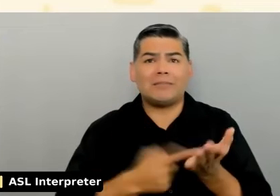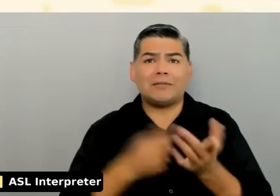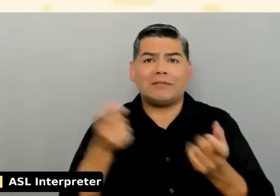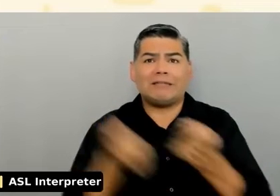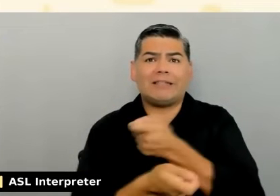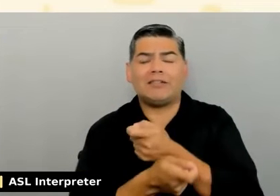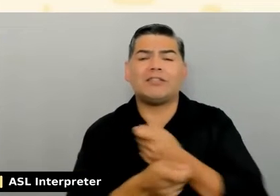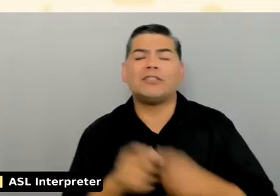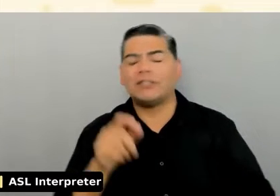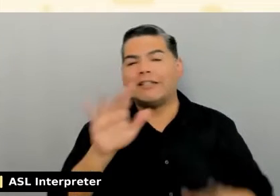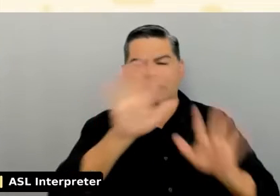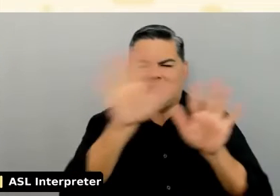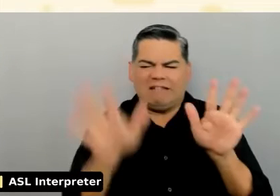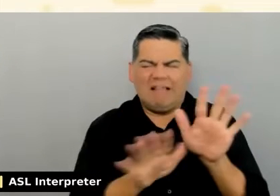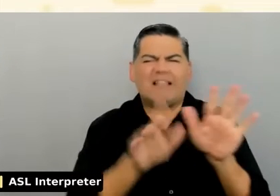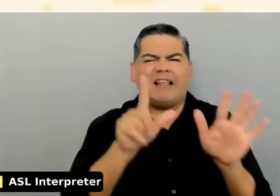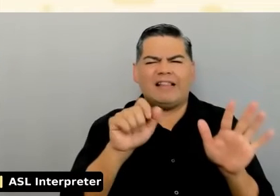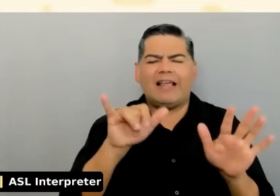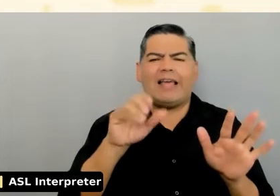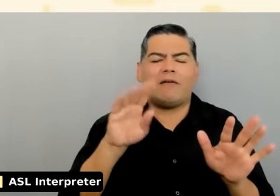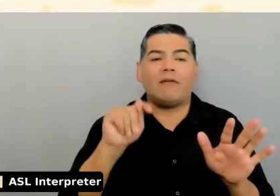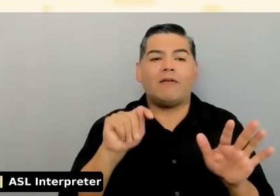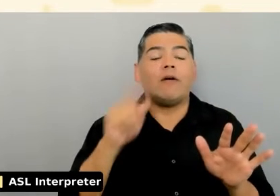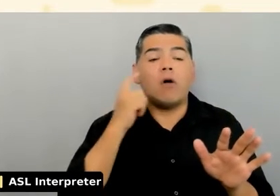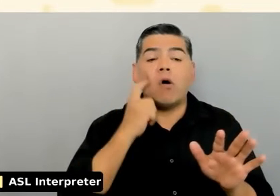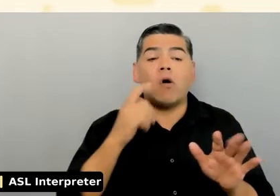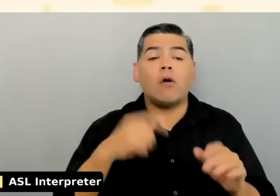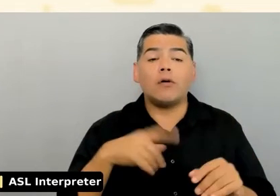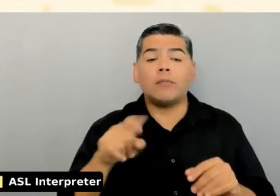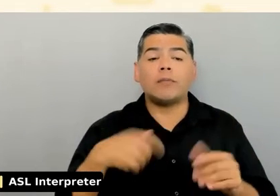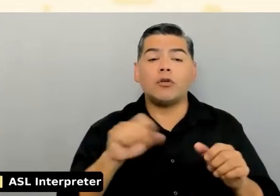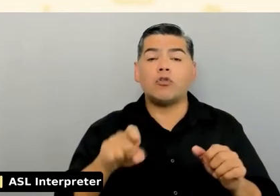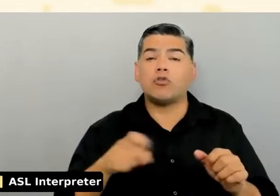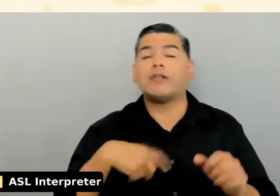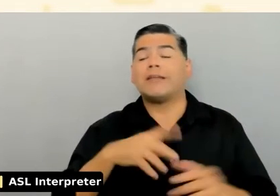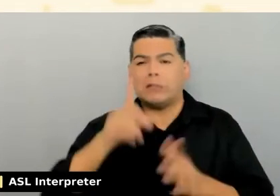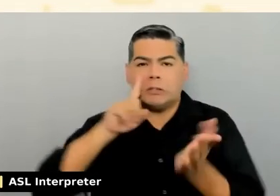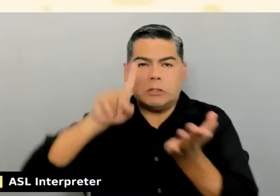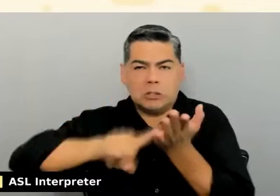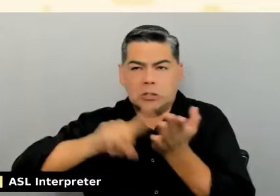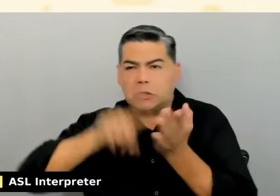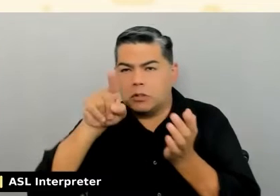Here would say at the minimum, one should ensure that the meaning